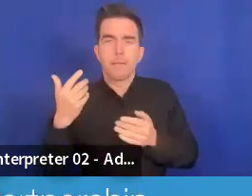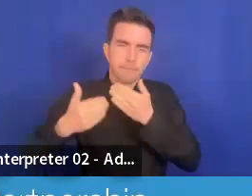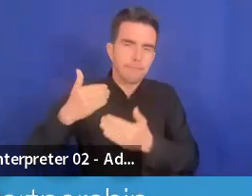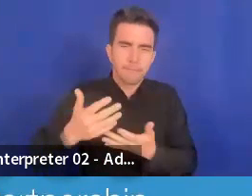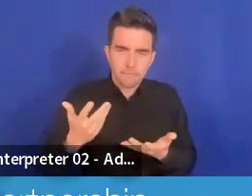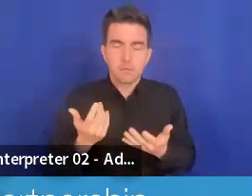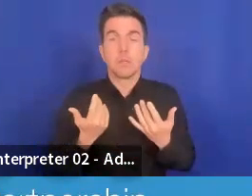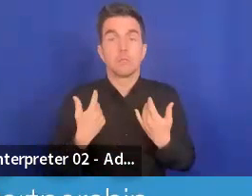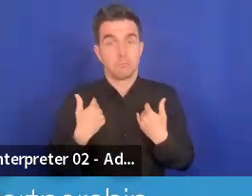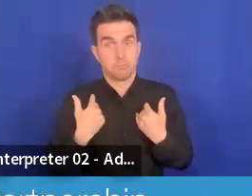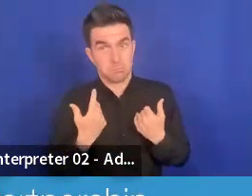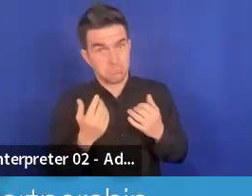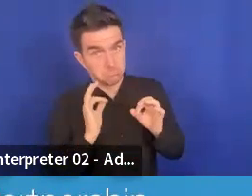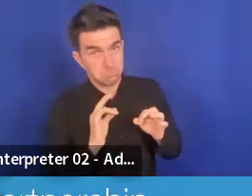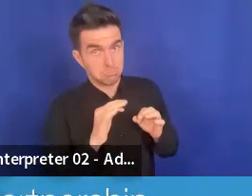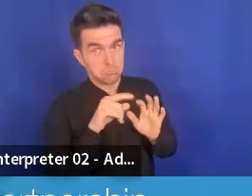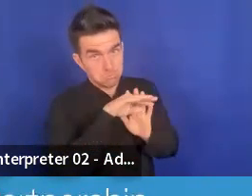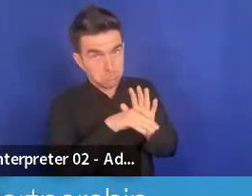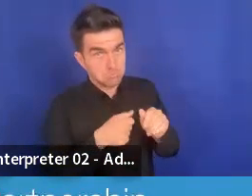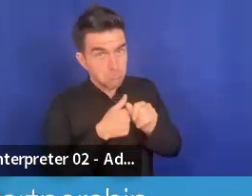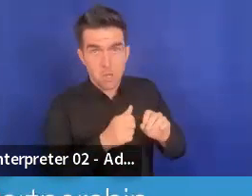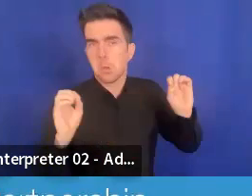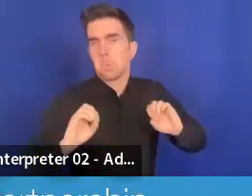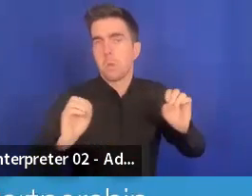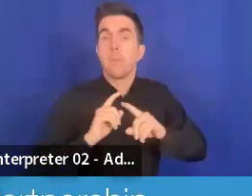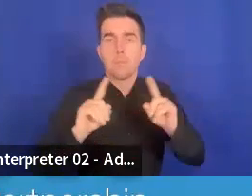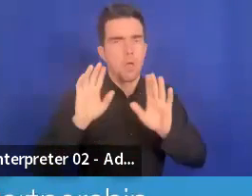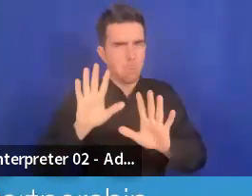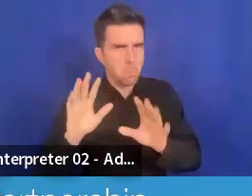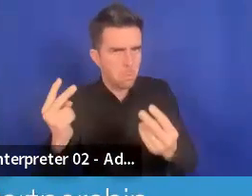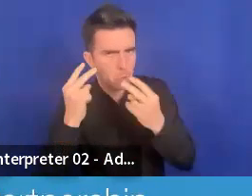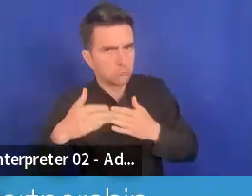about the accountability question, but I saw there was another question about another good